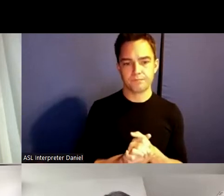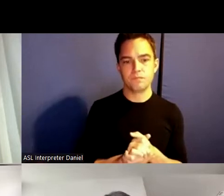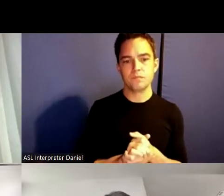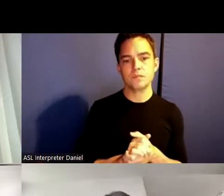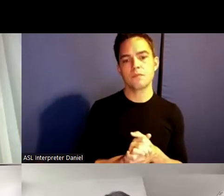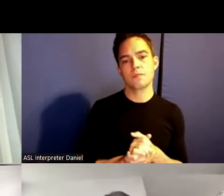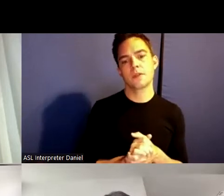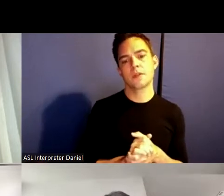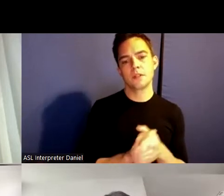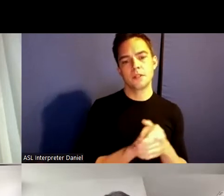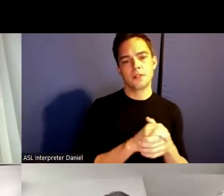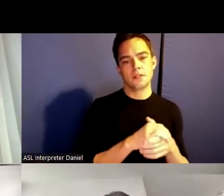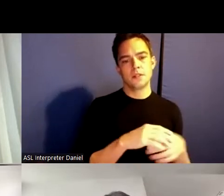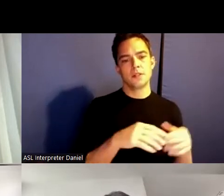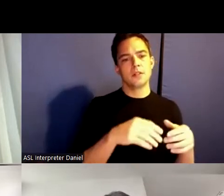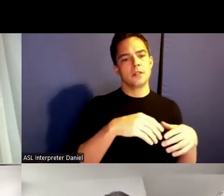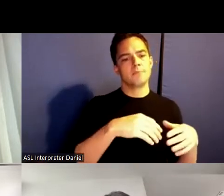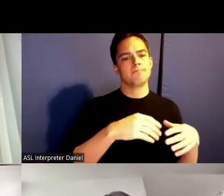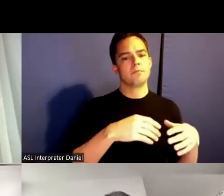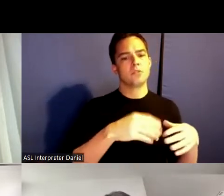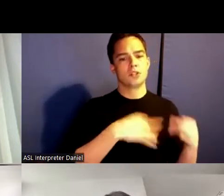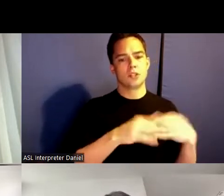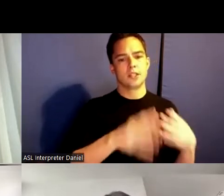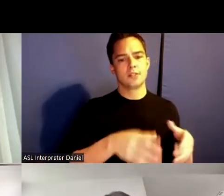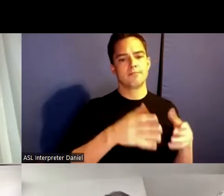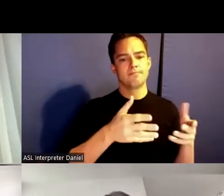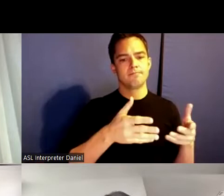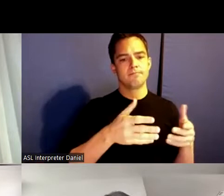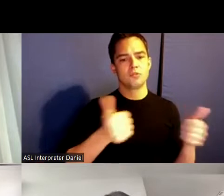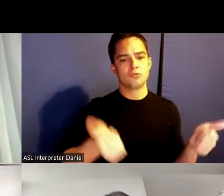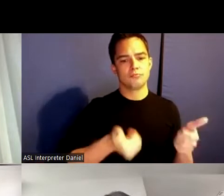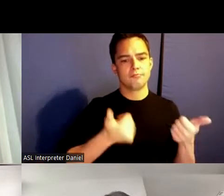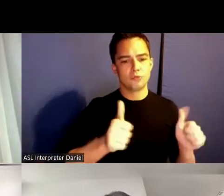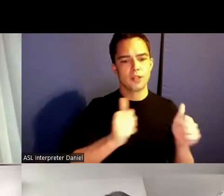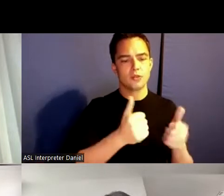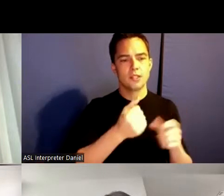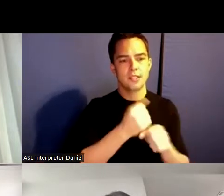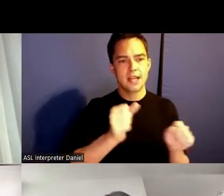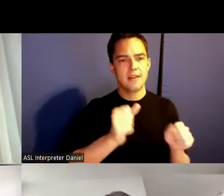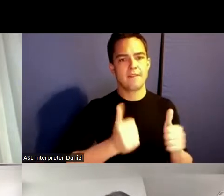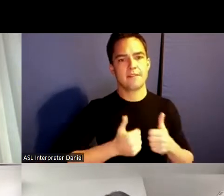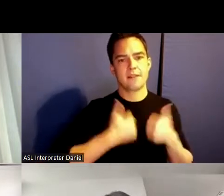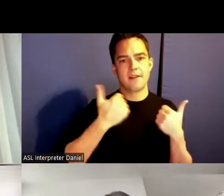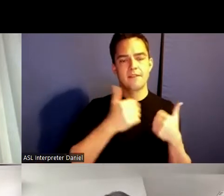to save a loved one's life. Some has some laws are even willing to go to court to remove them in